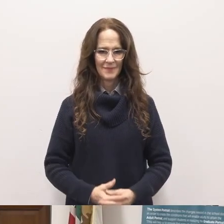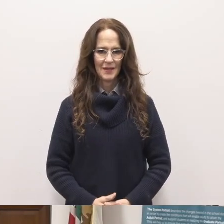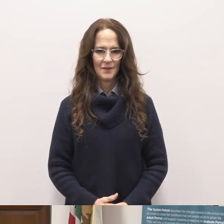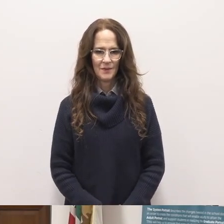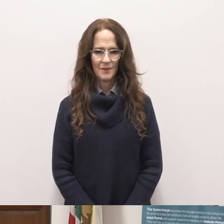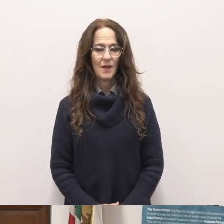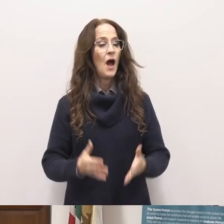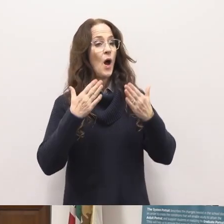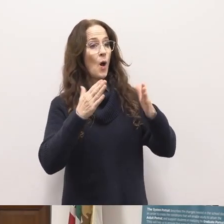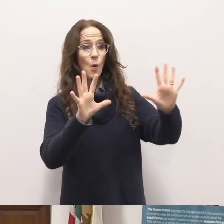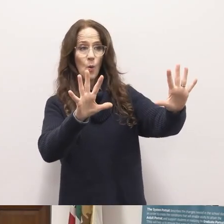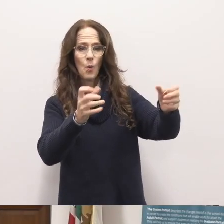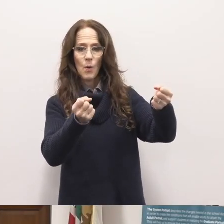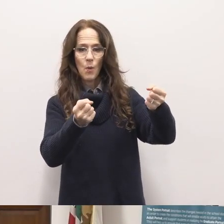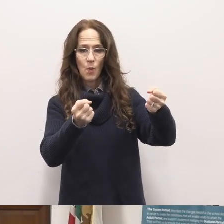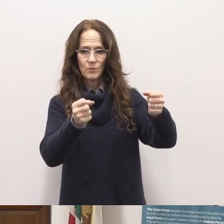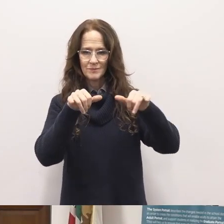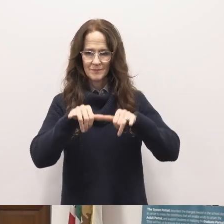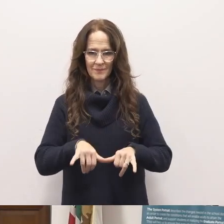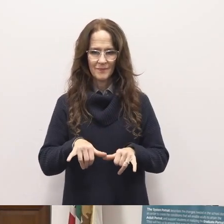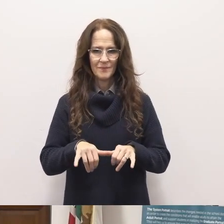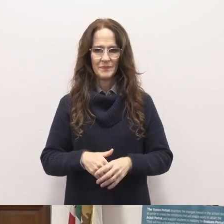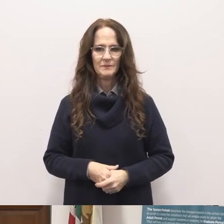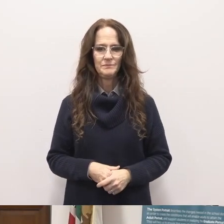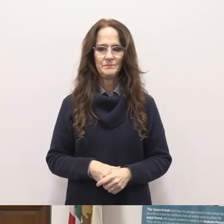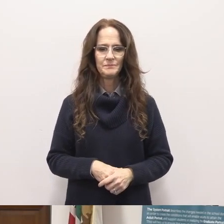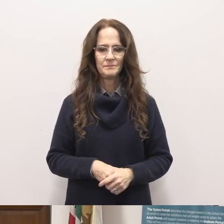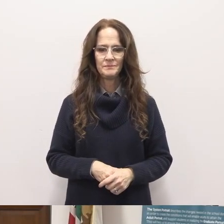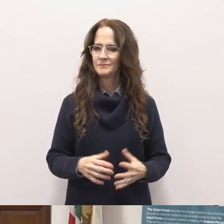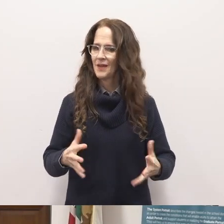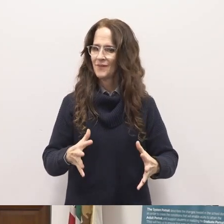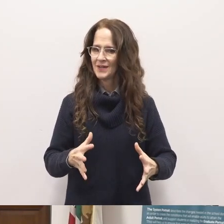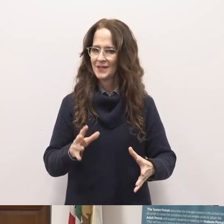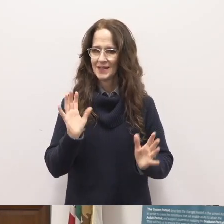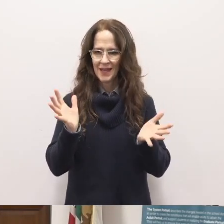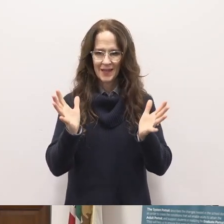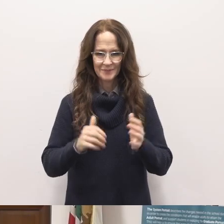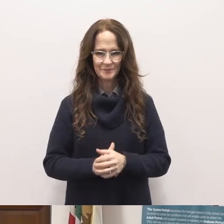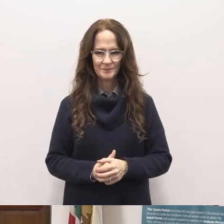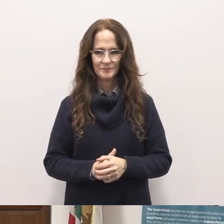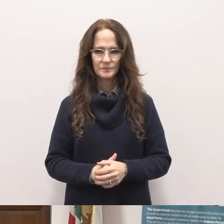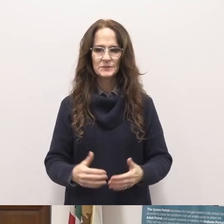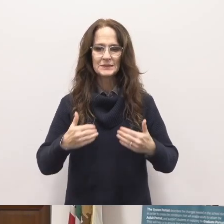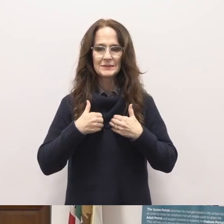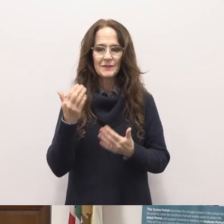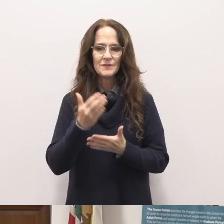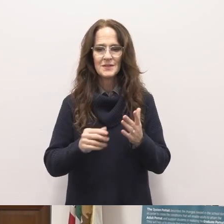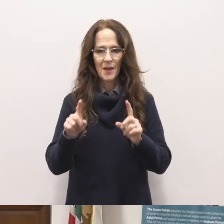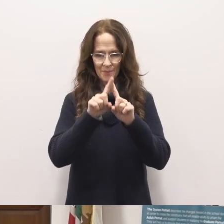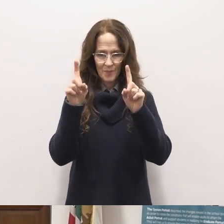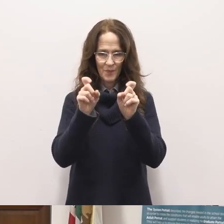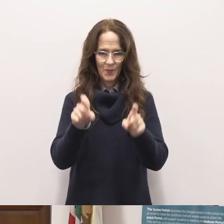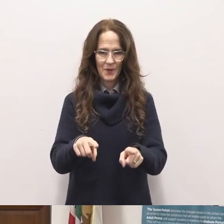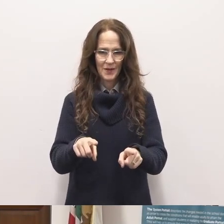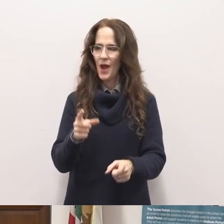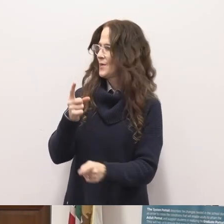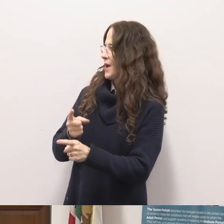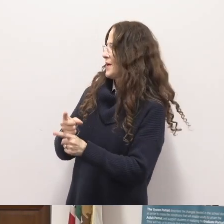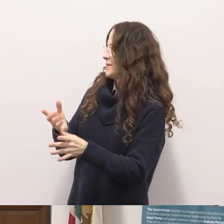Thank you. Yeah, don't... I don't think we're done with you yet. Oh, sorry. - We probably have questions for you. - Oh, you're so right. My bad.